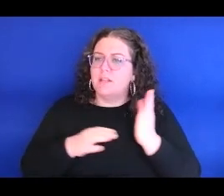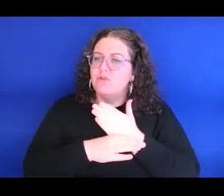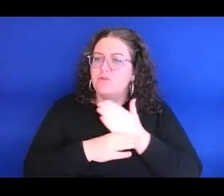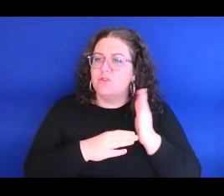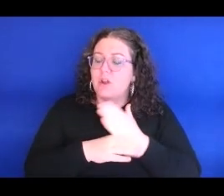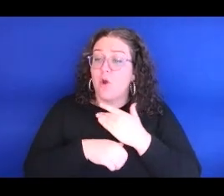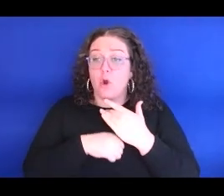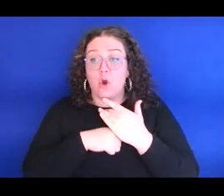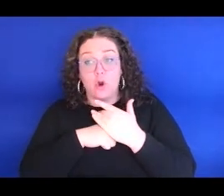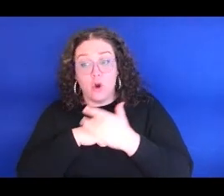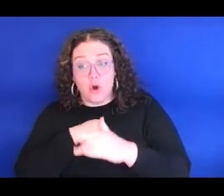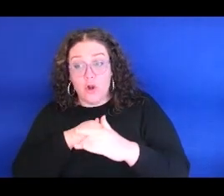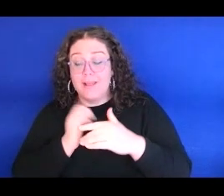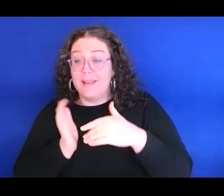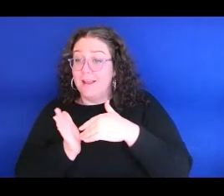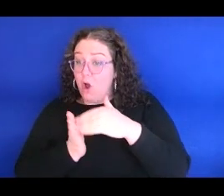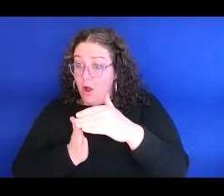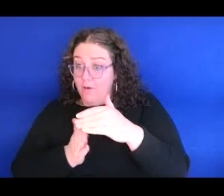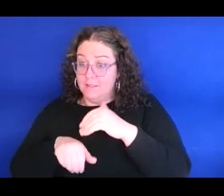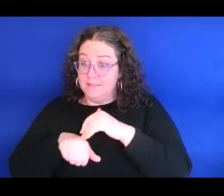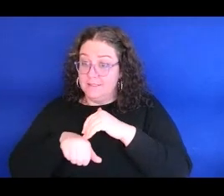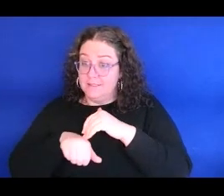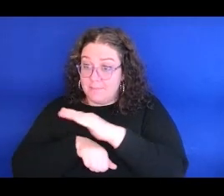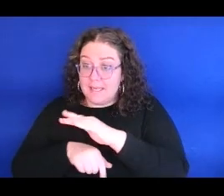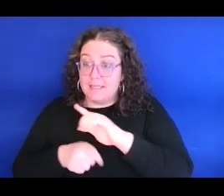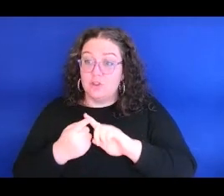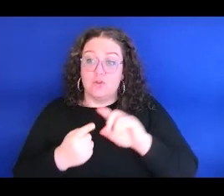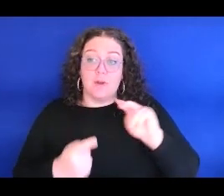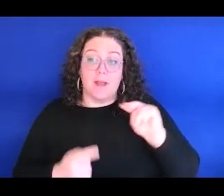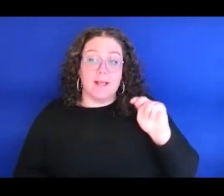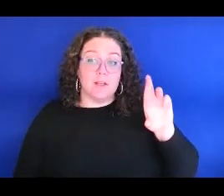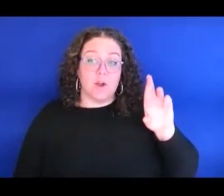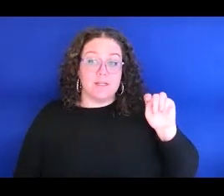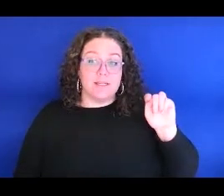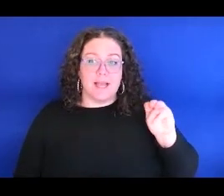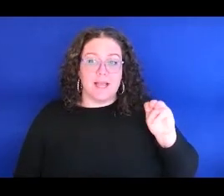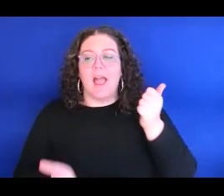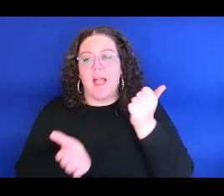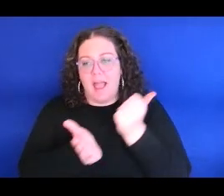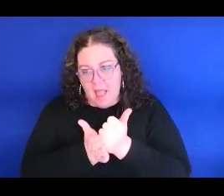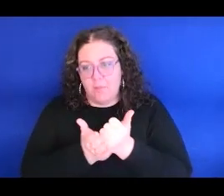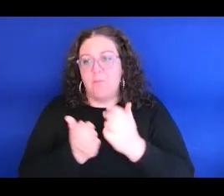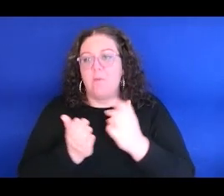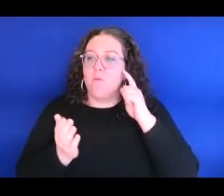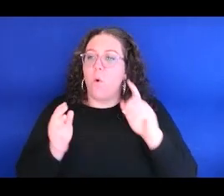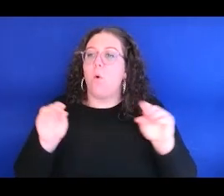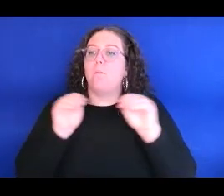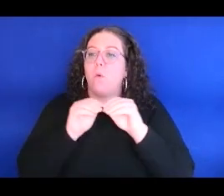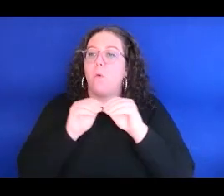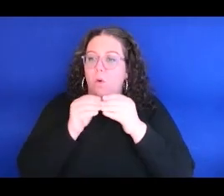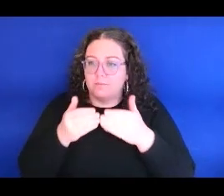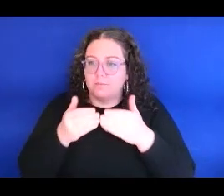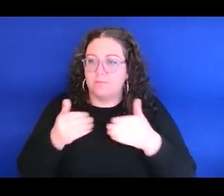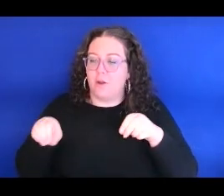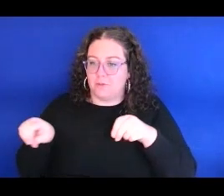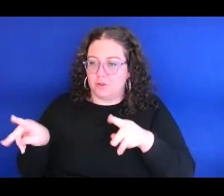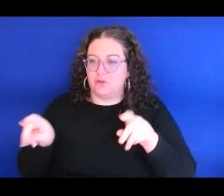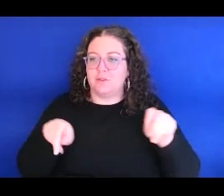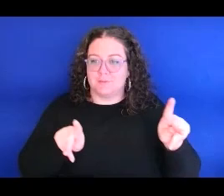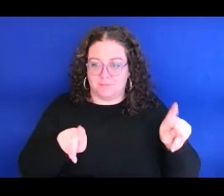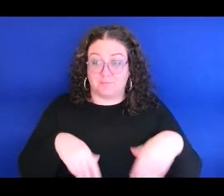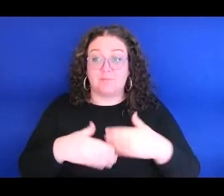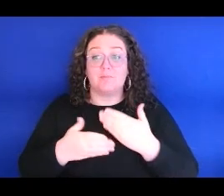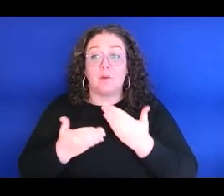to the NCRTM open the door to broader promotion opportunities. Products shared through the NCRTM